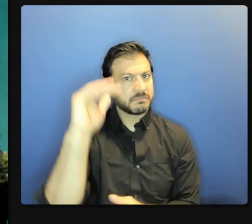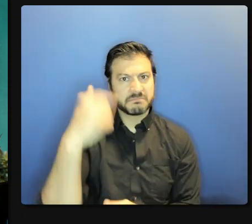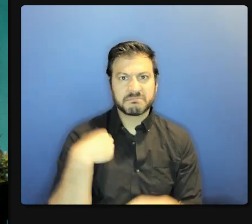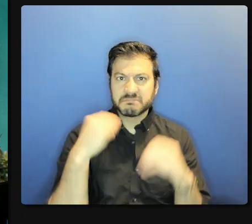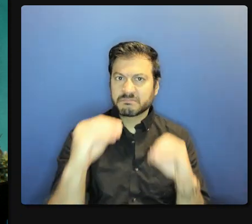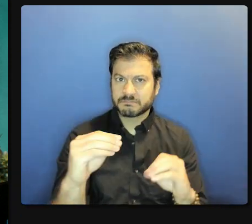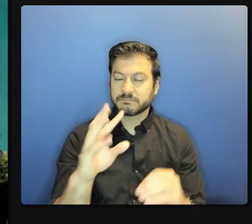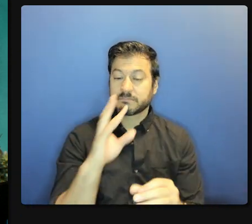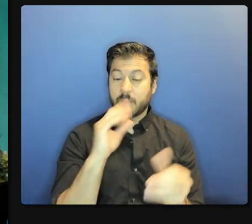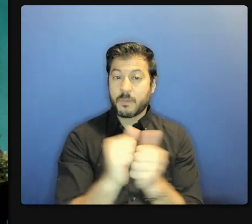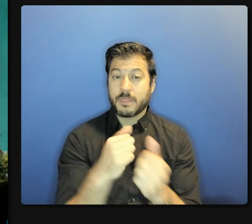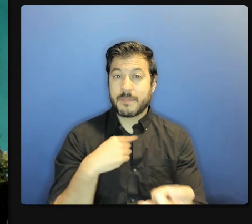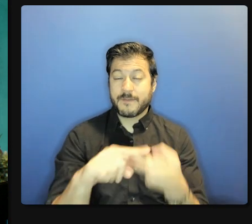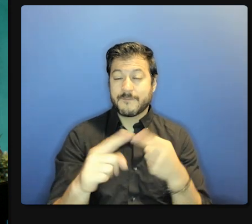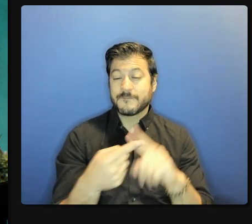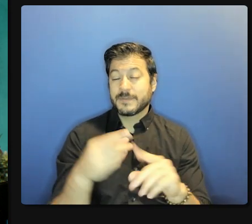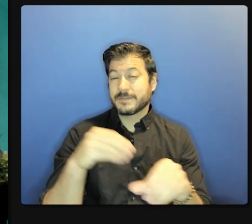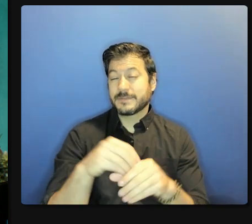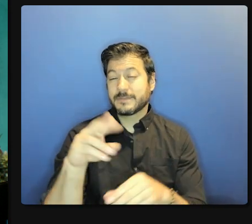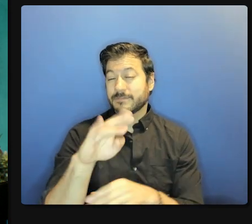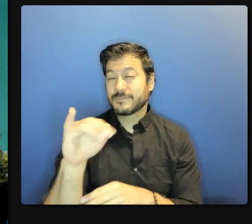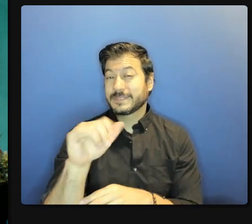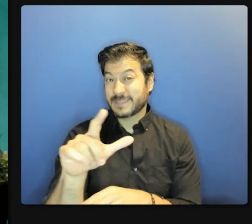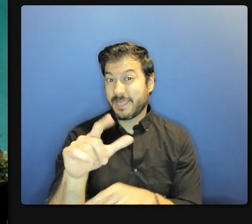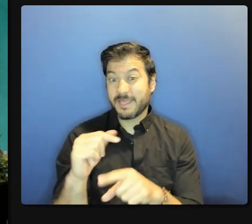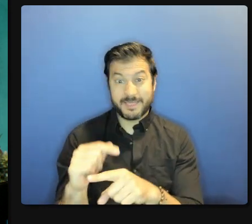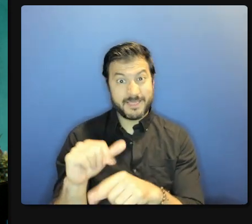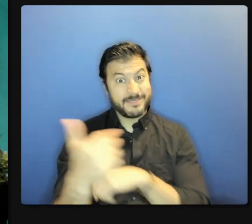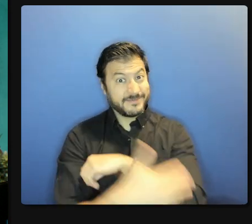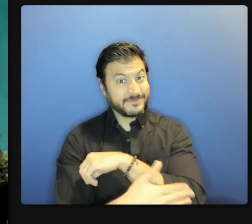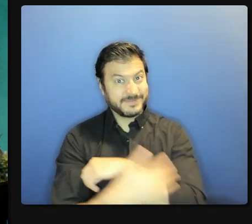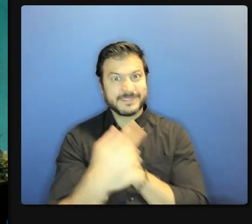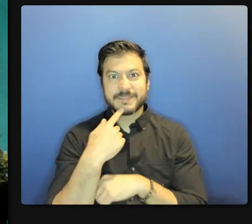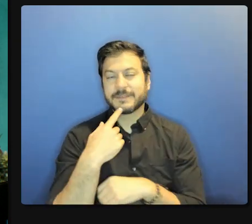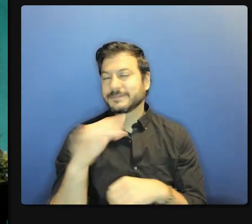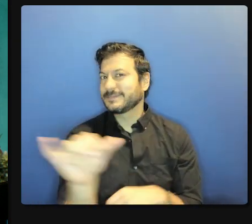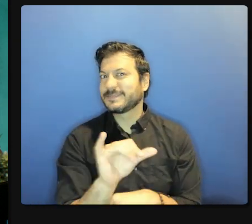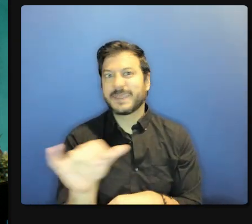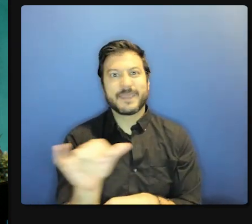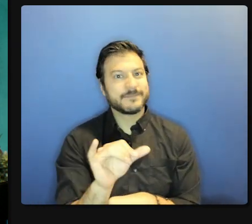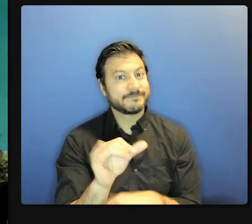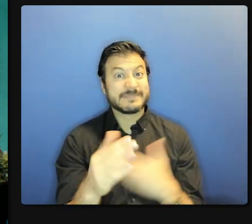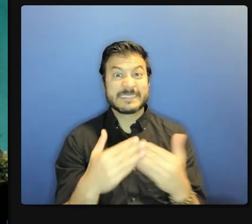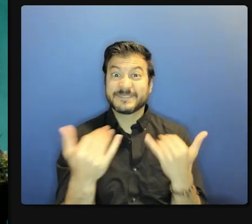My friends in Brazil tell me it's the same there--even today.